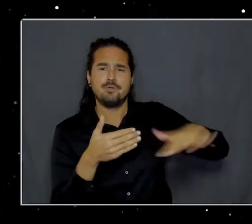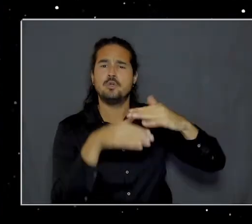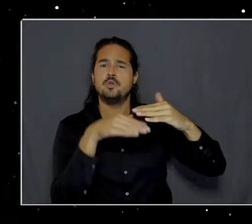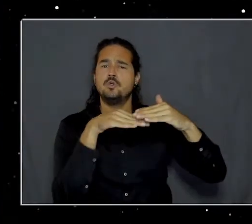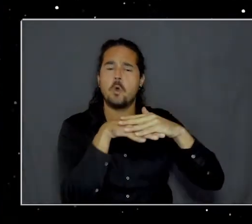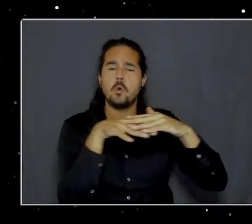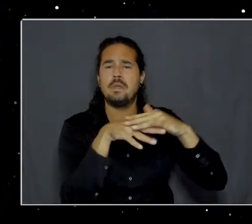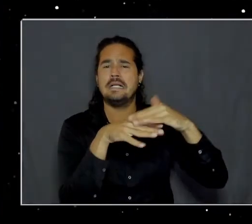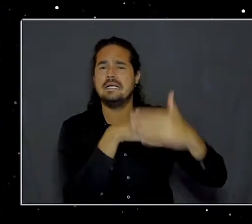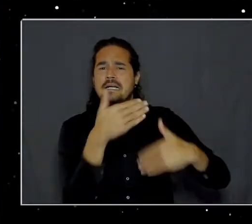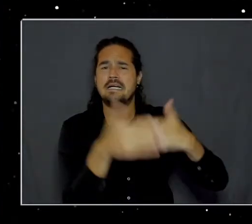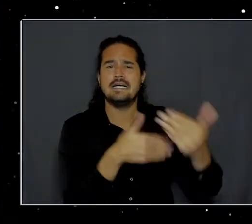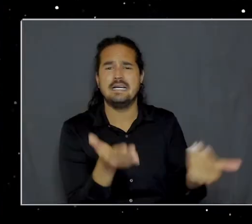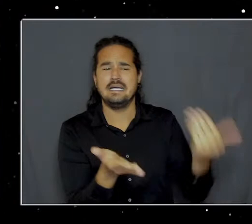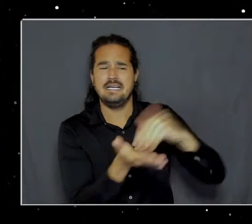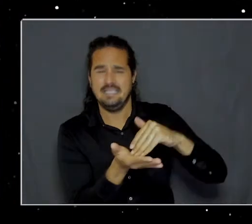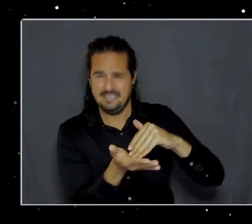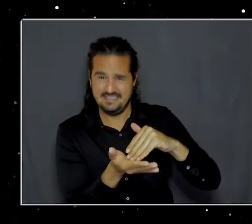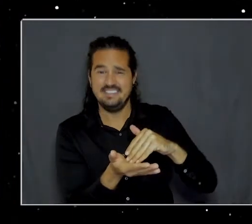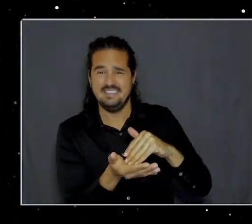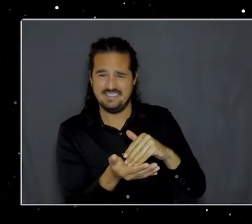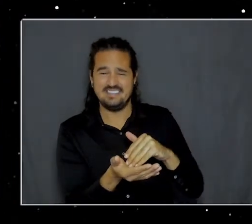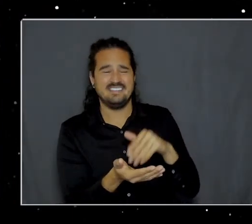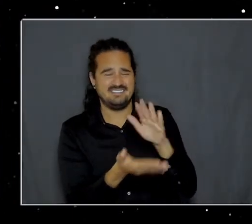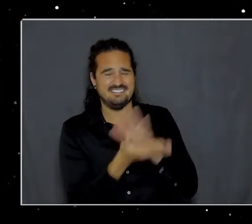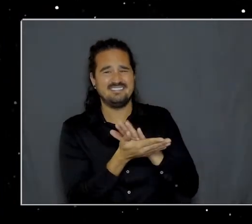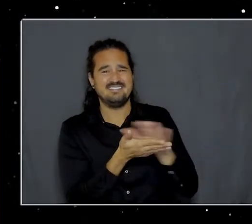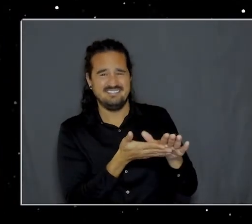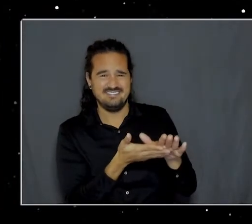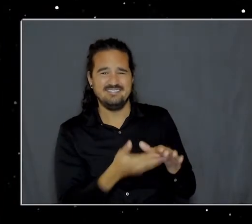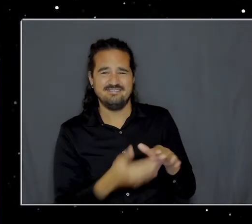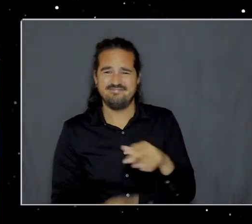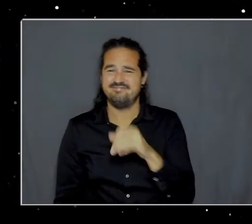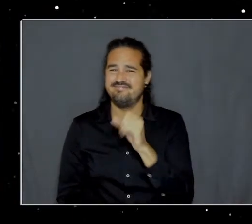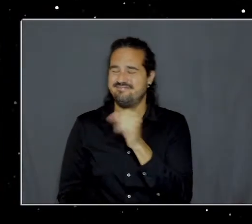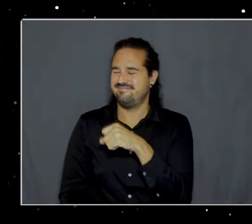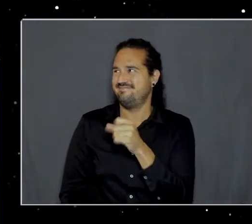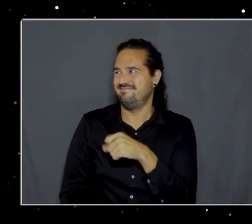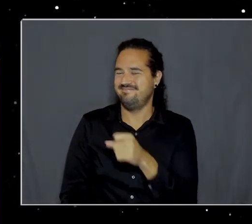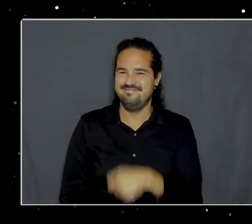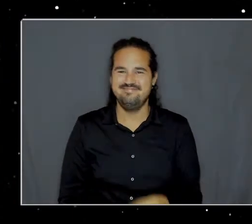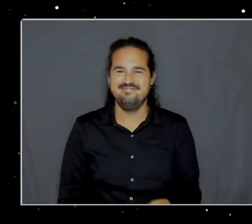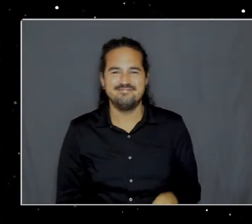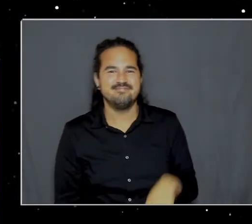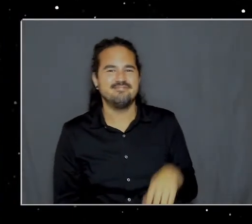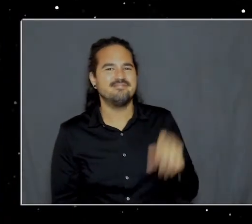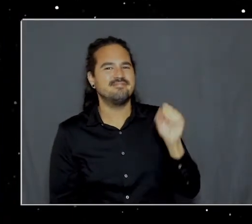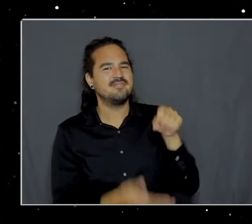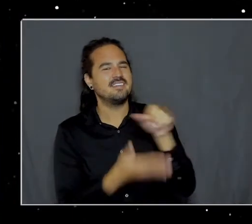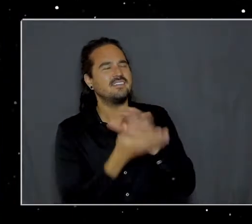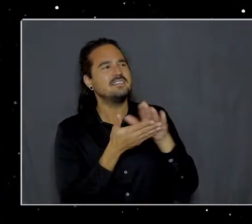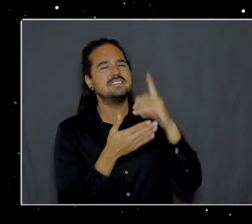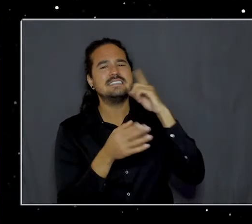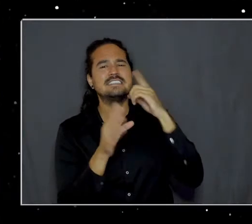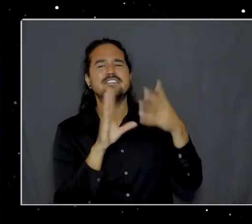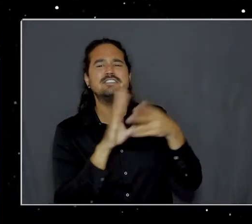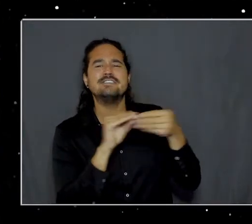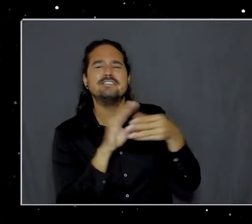AND THE MESSAGE OF THE SONG. I MEAN, THE IDEA OF, YOU KNOW, THE NEIGHBORHOOD GOING IS REALLY, YOU KNOW, OOF, IT BE GOING. IT BE GOING.